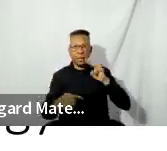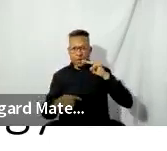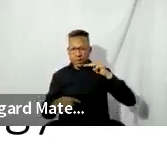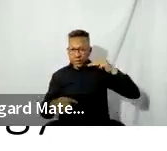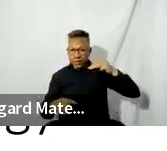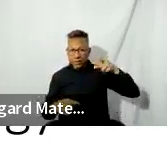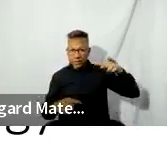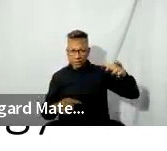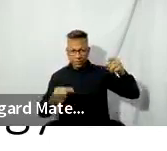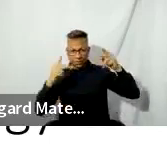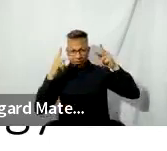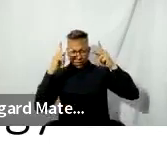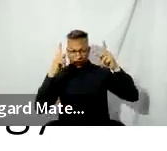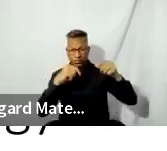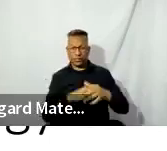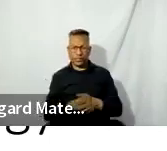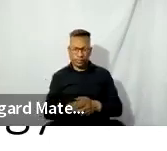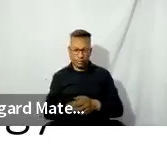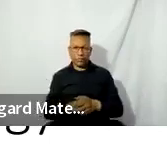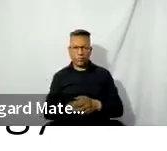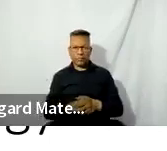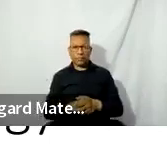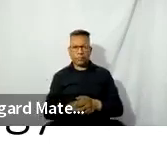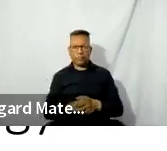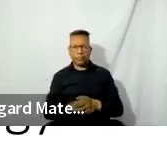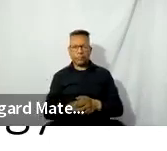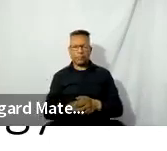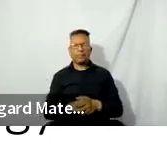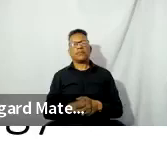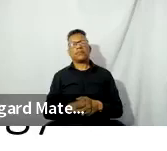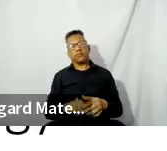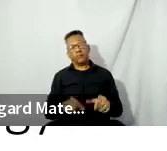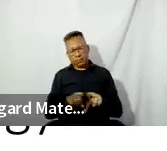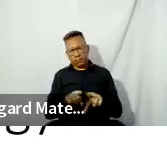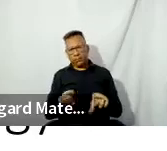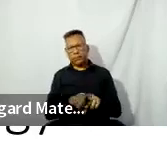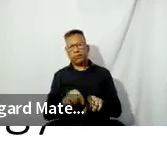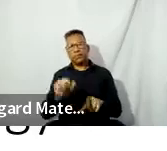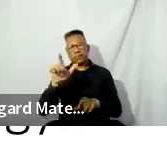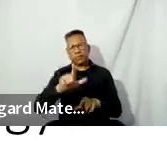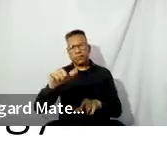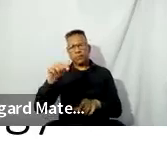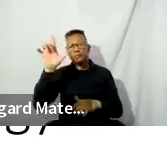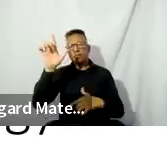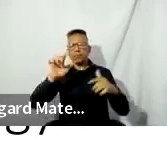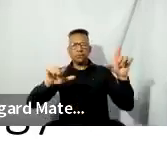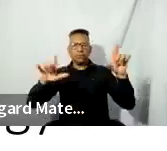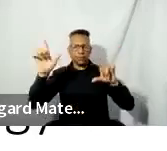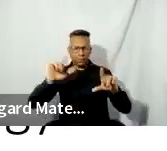and and there are other and there are other things and there are other things the how are you with with it with it.